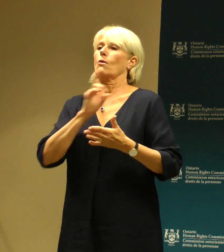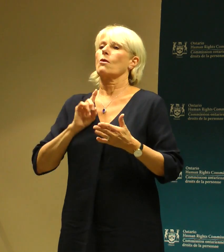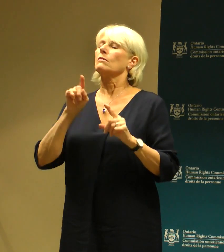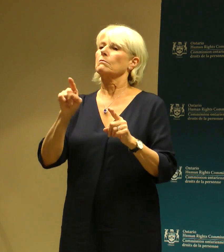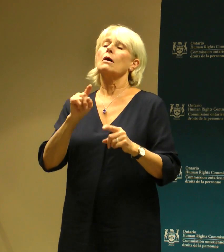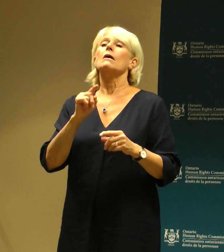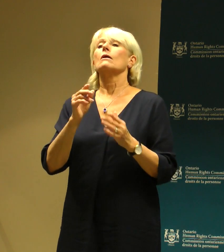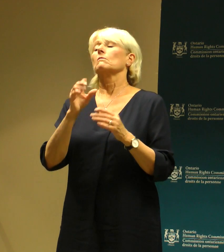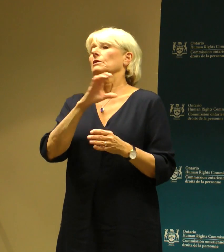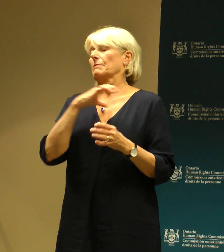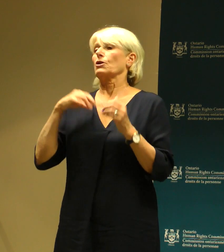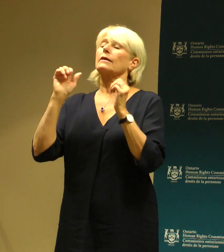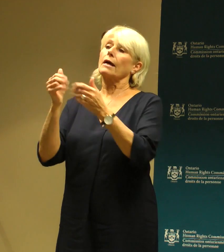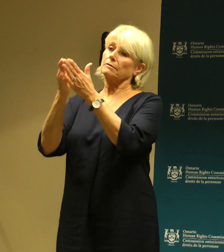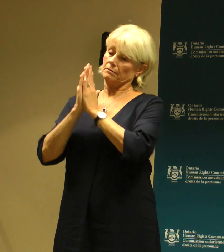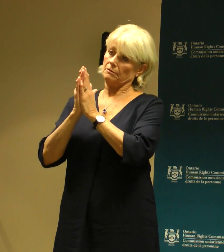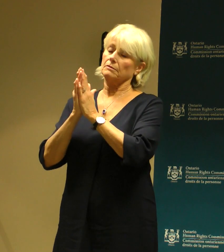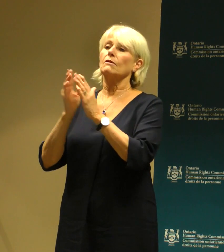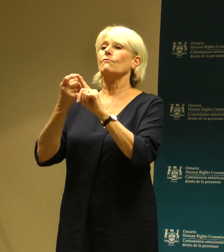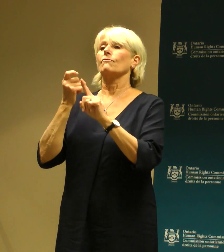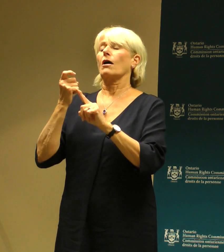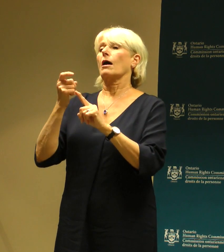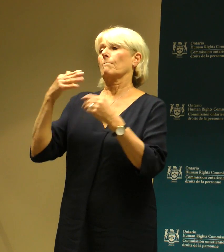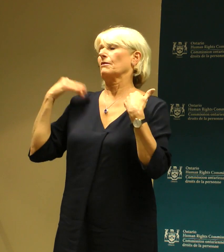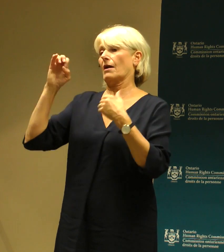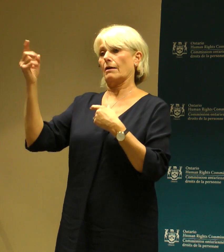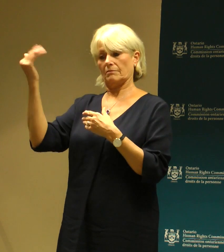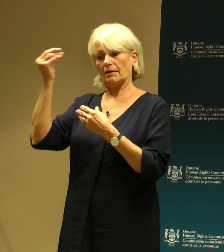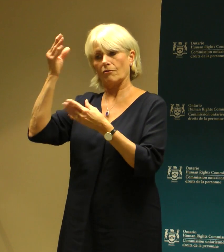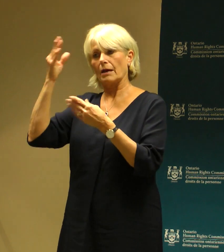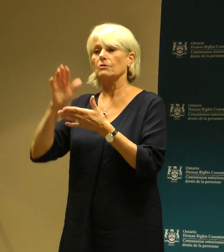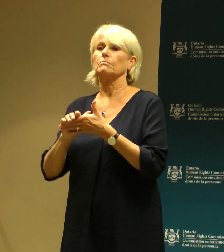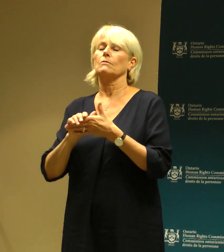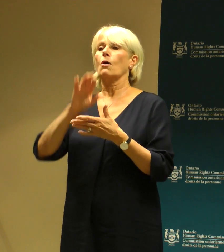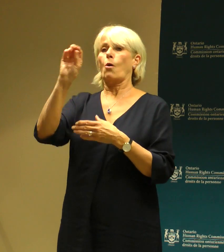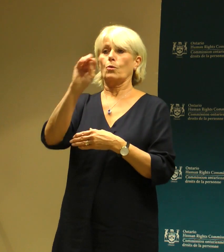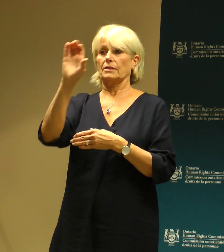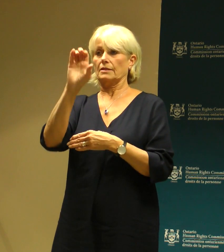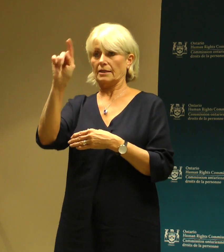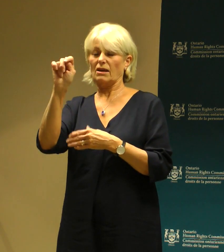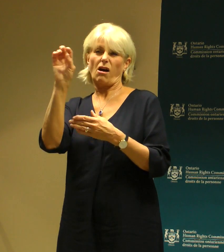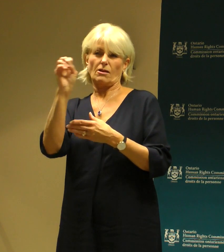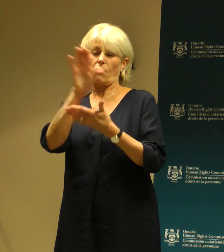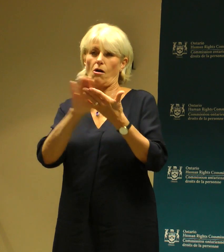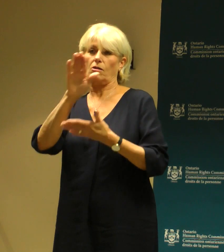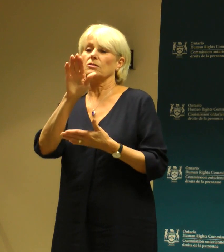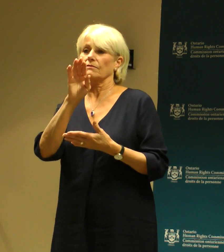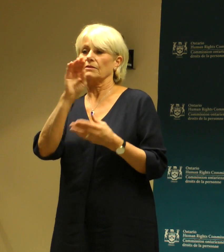Commission may request information or assistance from the Ministry of Education, the Ontario College of Teachers, and faculties of education.